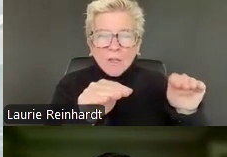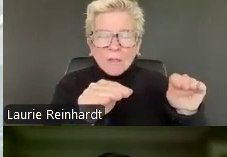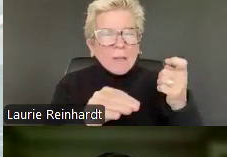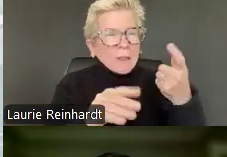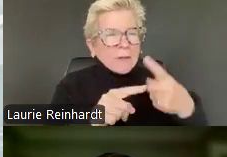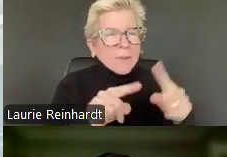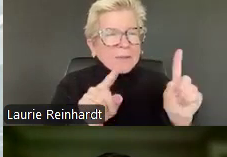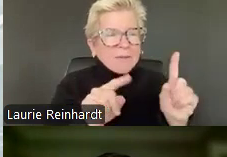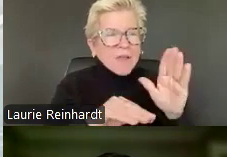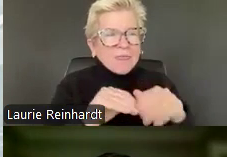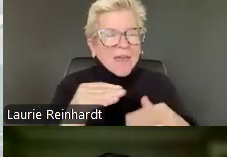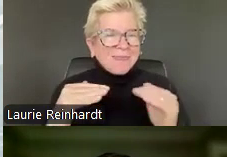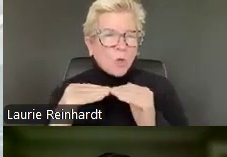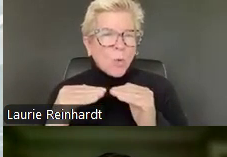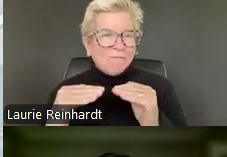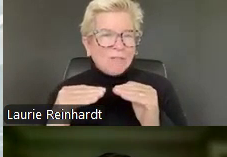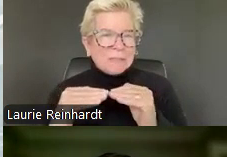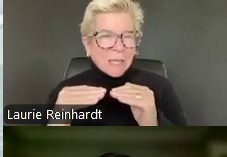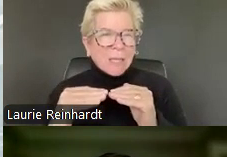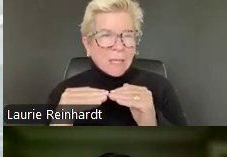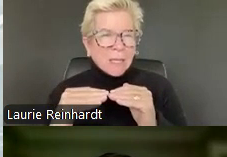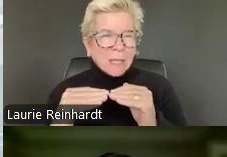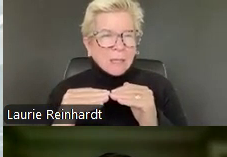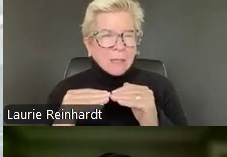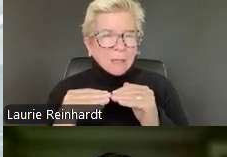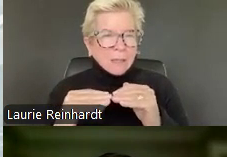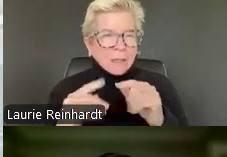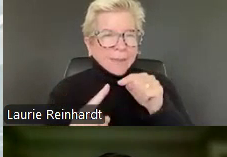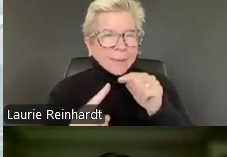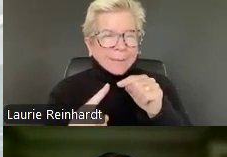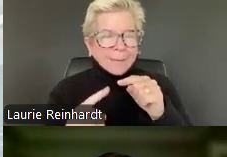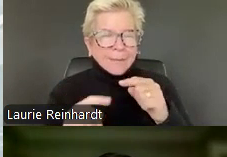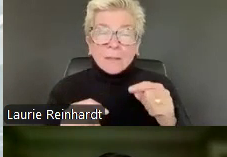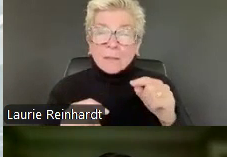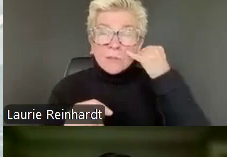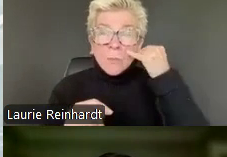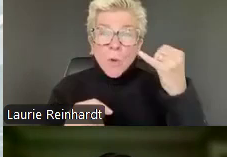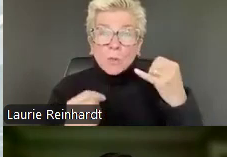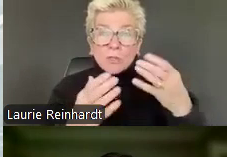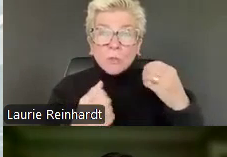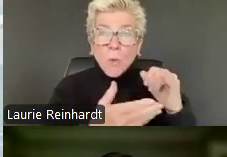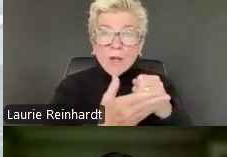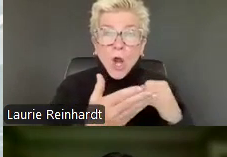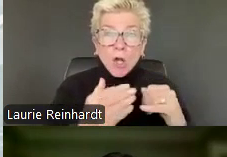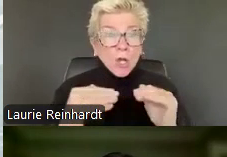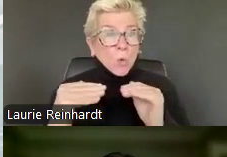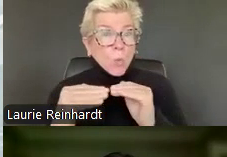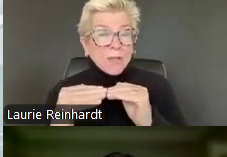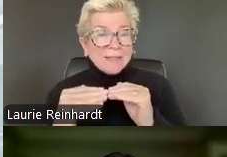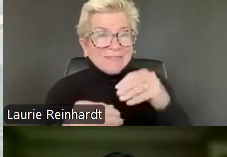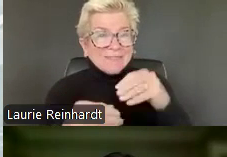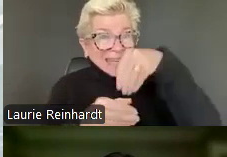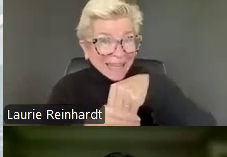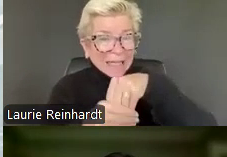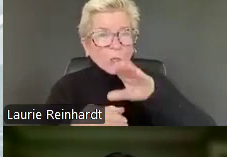than an equivalency. If you are looking to have an art equivalency within your Ceramics class